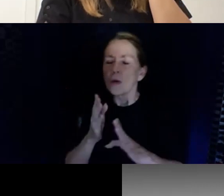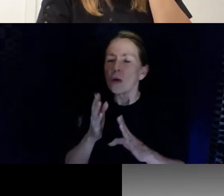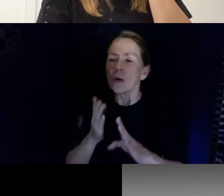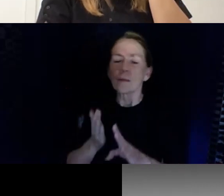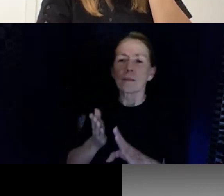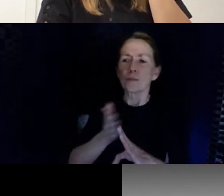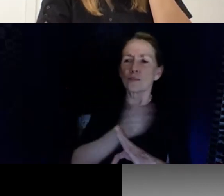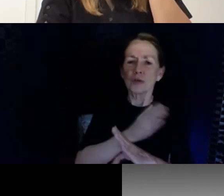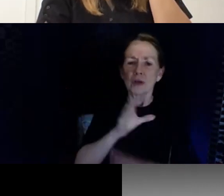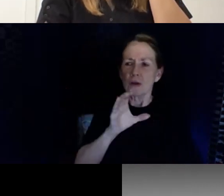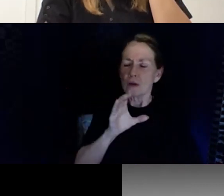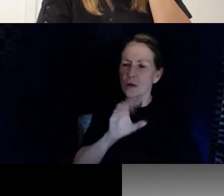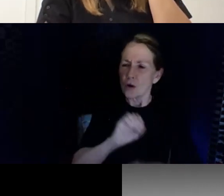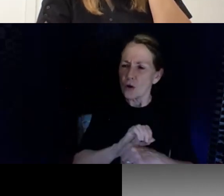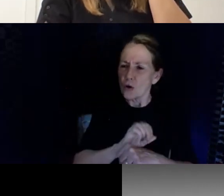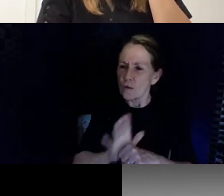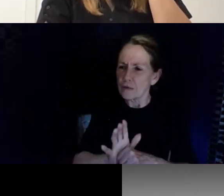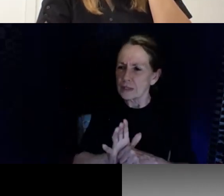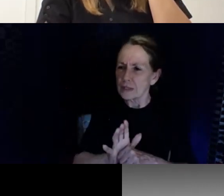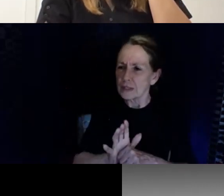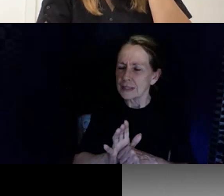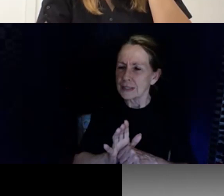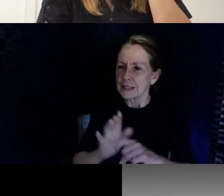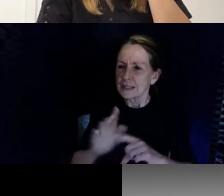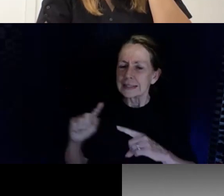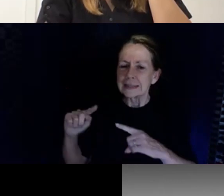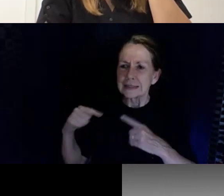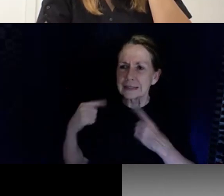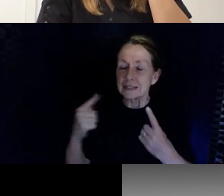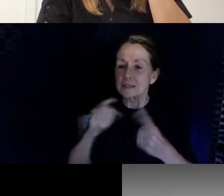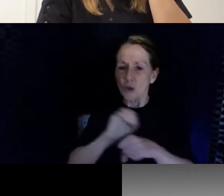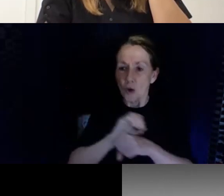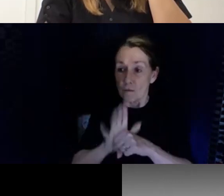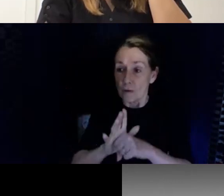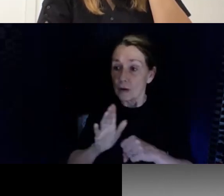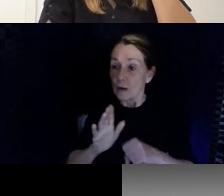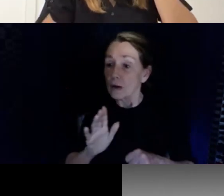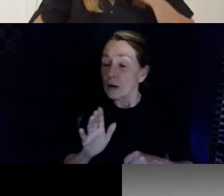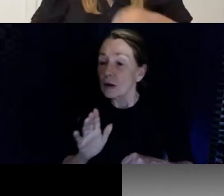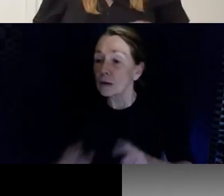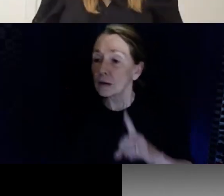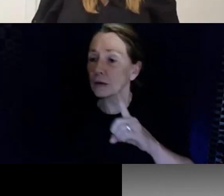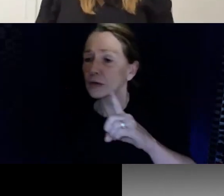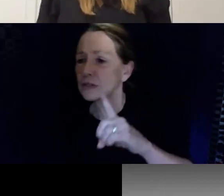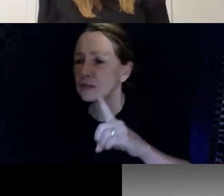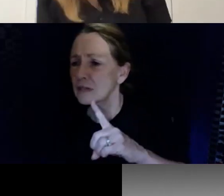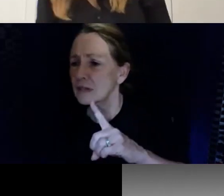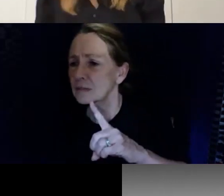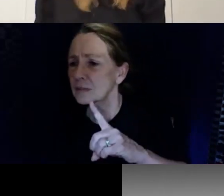WAS IT IN THE LAST HALF YEAR?